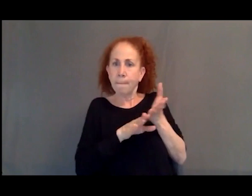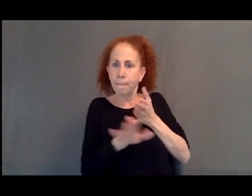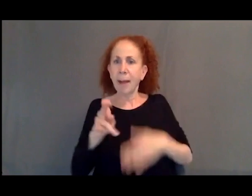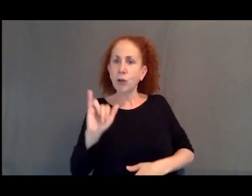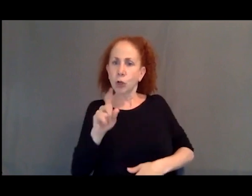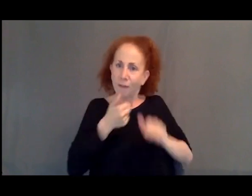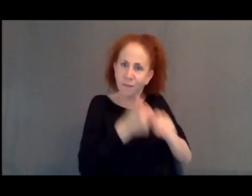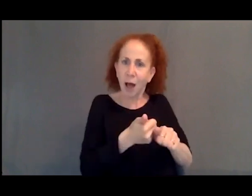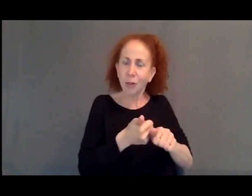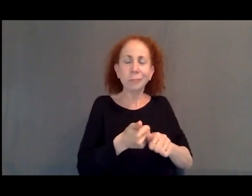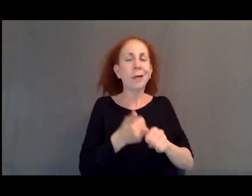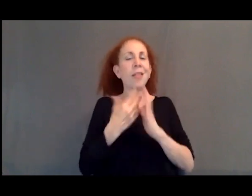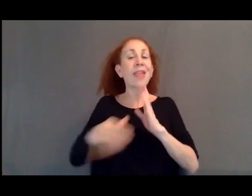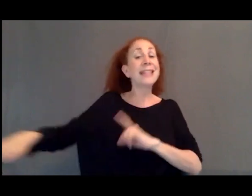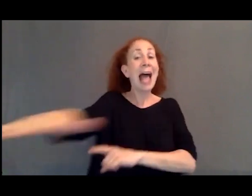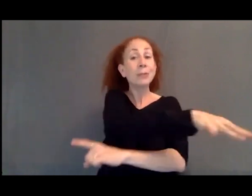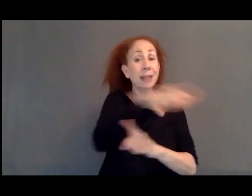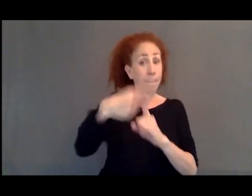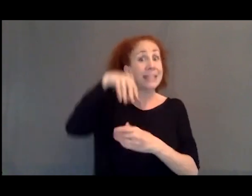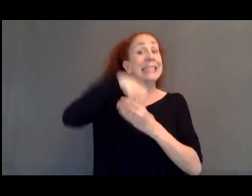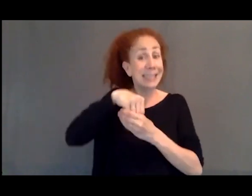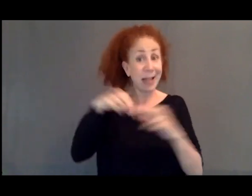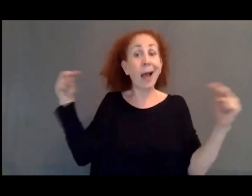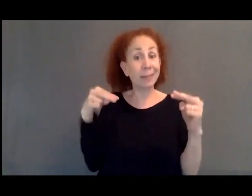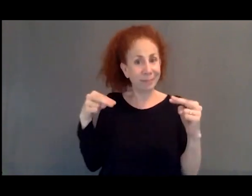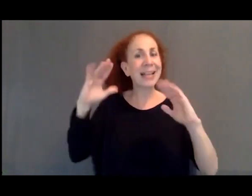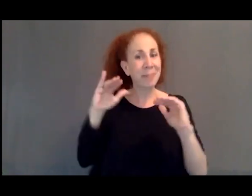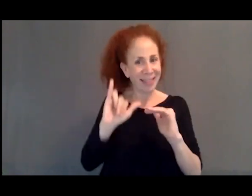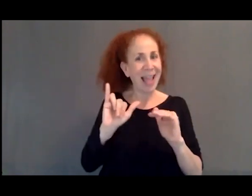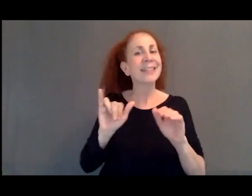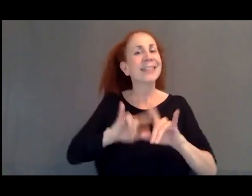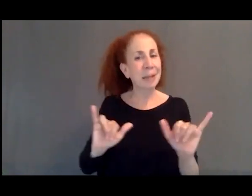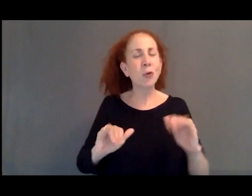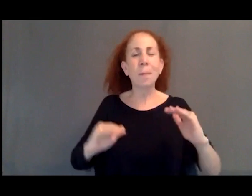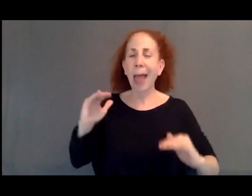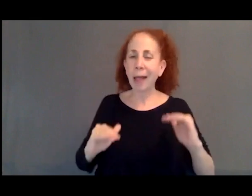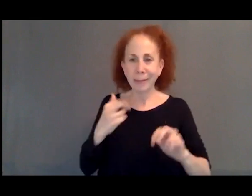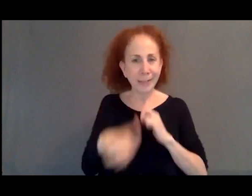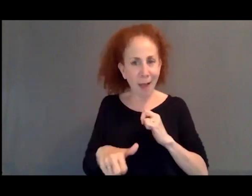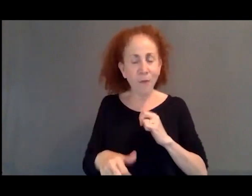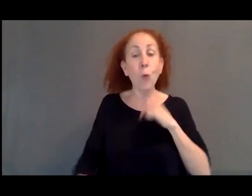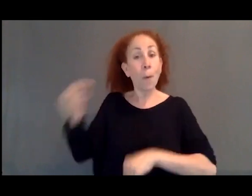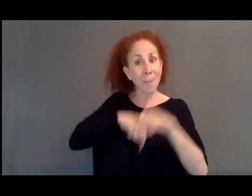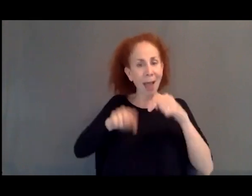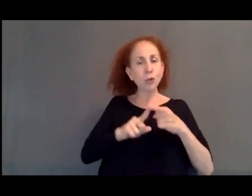And that's an expectation from the outside and the inside at the same time. So it's a tricky balance. Again, going back to the individual and collective